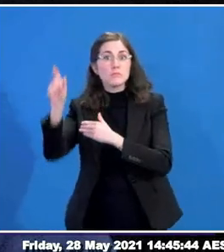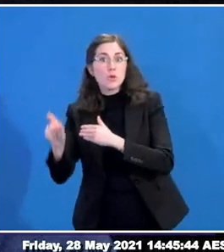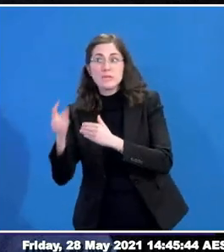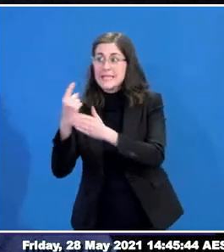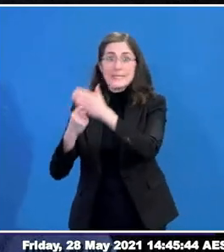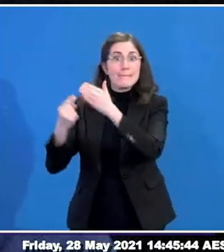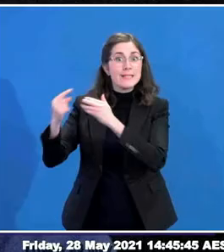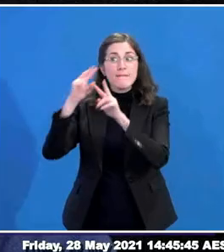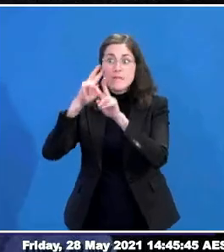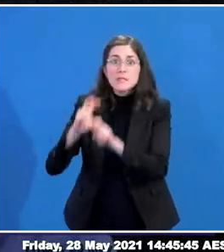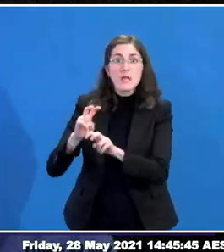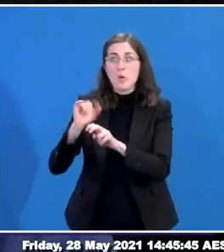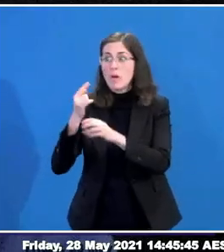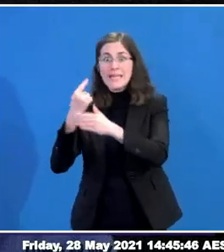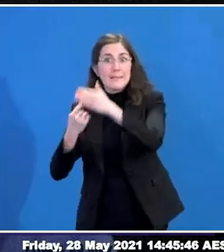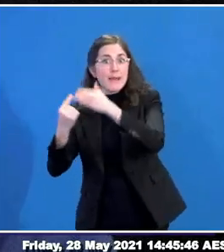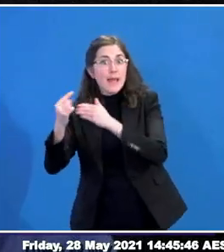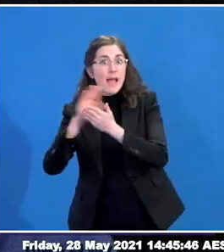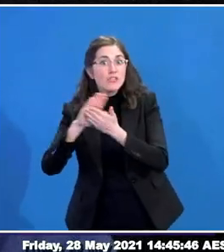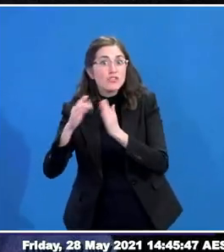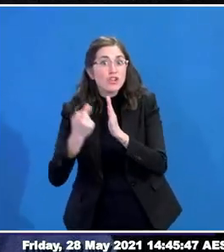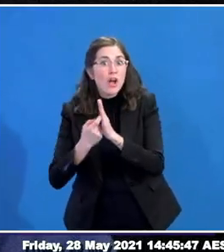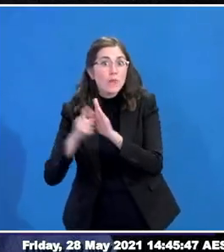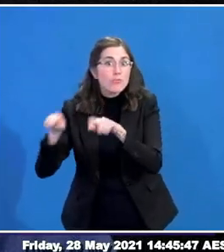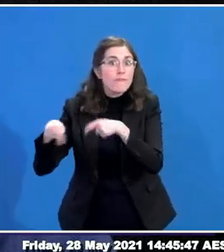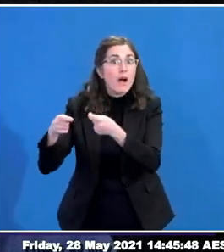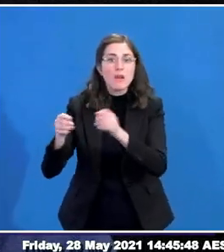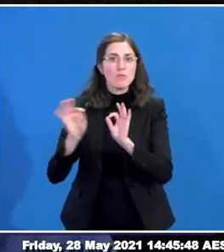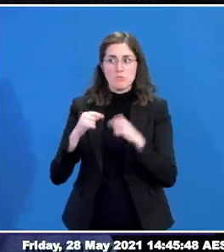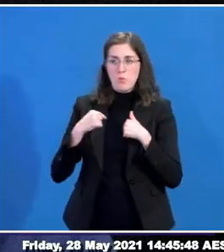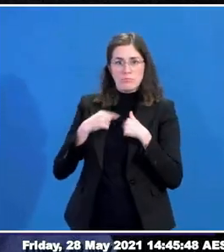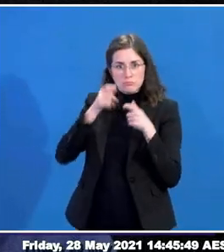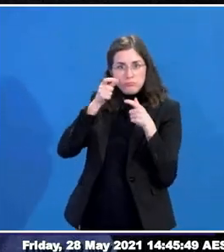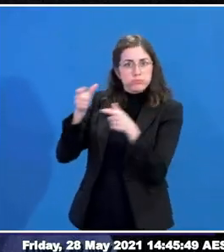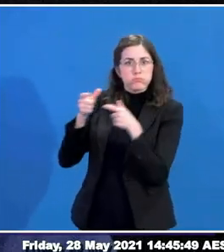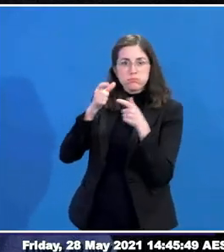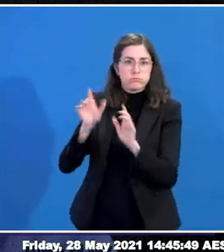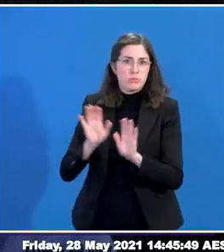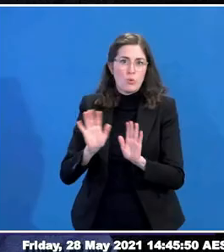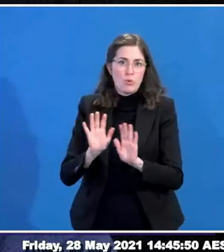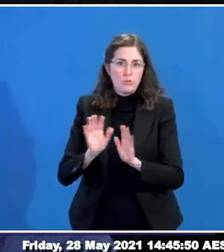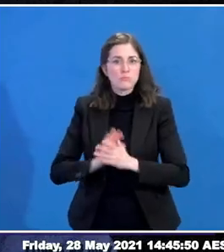to our regulation, but if a provider engaged an investigator or some of kind